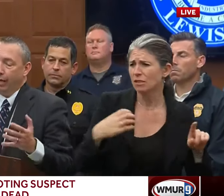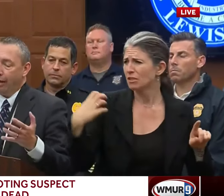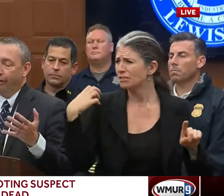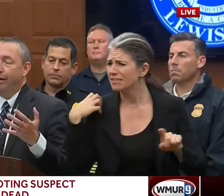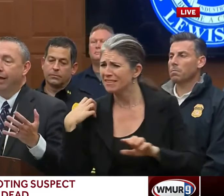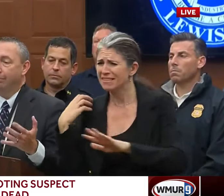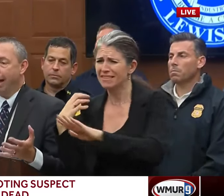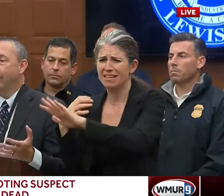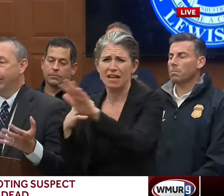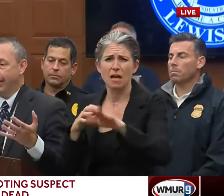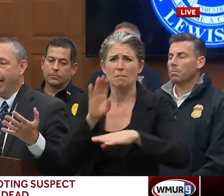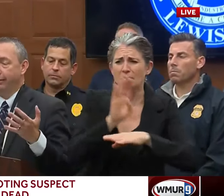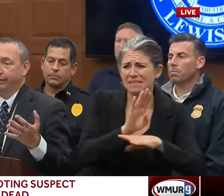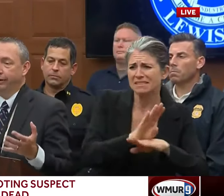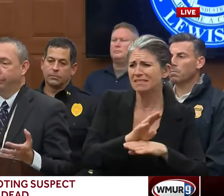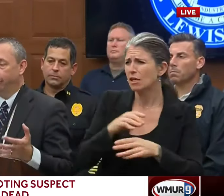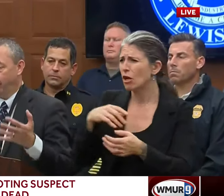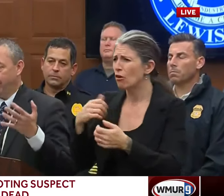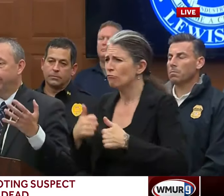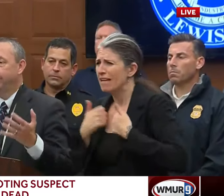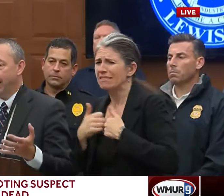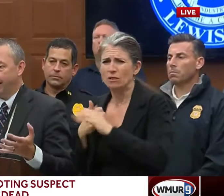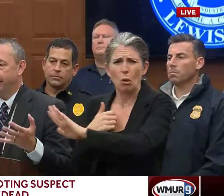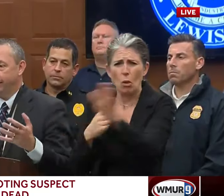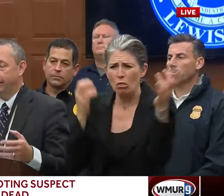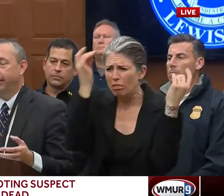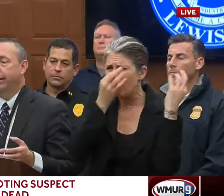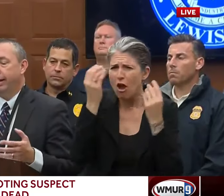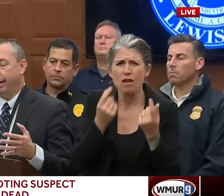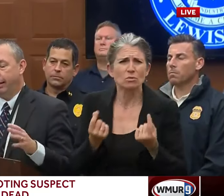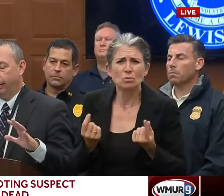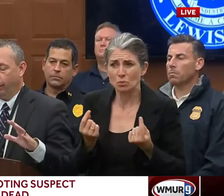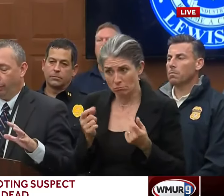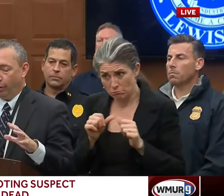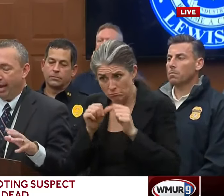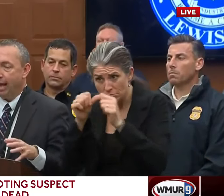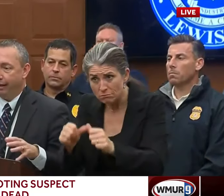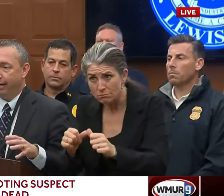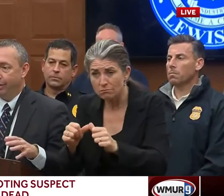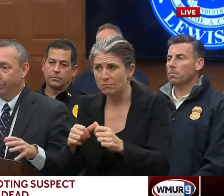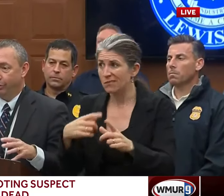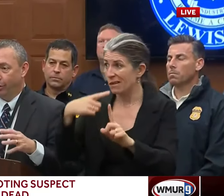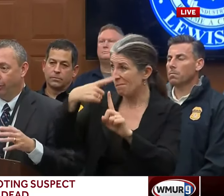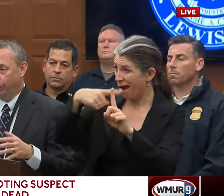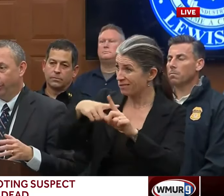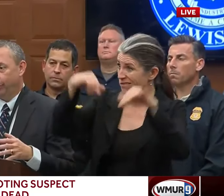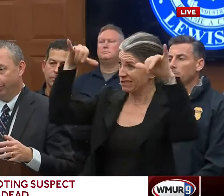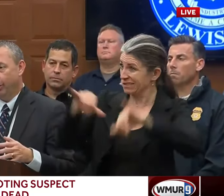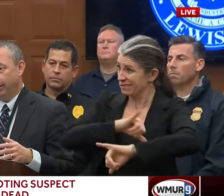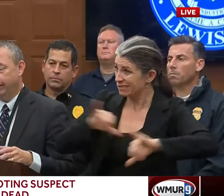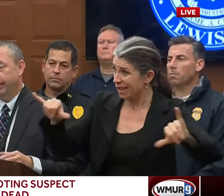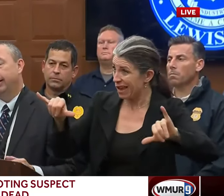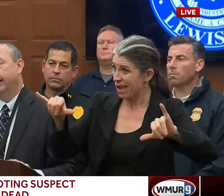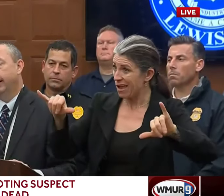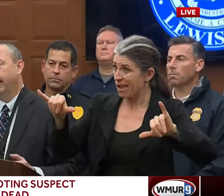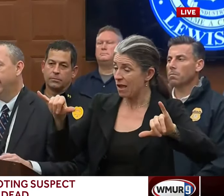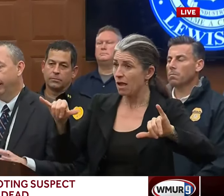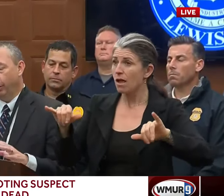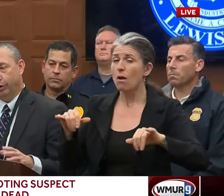OFFICE, WITH CHIEF SAINT PIERRE, WITH BUSINESS OWNERS, WITH RESIDENTS. AND WE HAVE TO HAVE THAT BALANCING ACT OF PLUSES AND MINUSES.